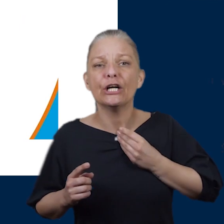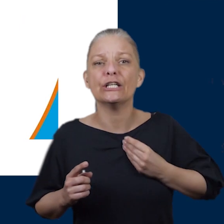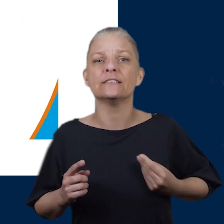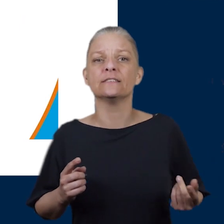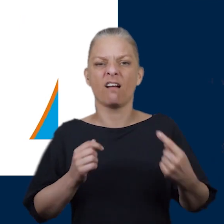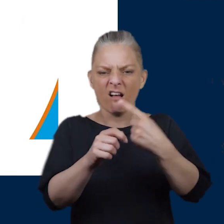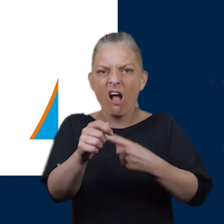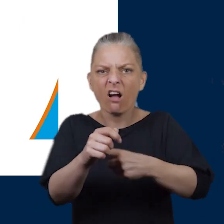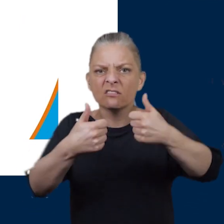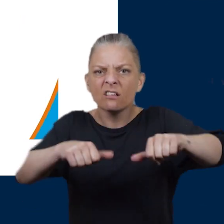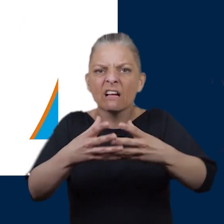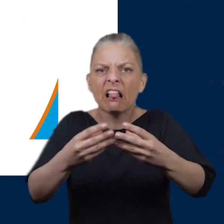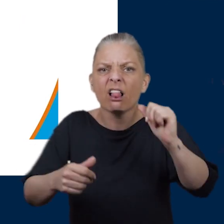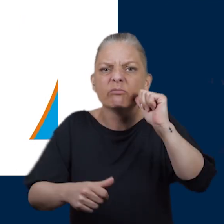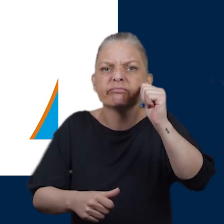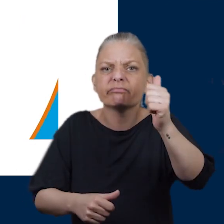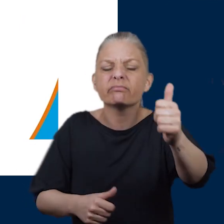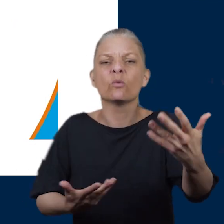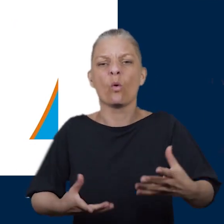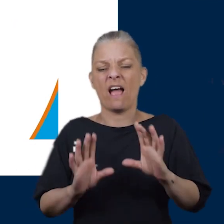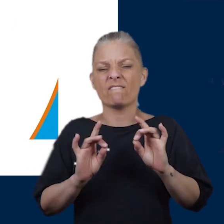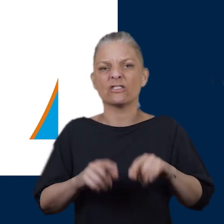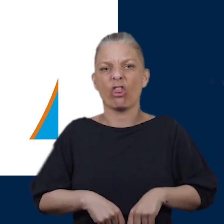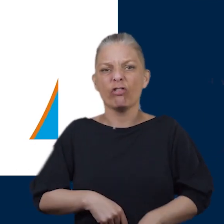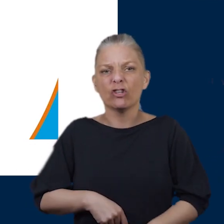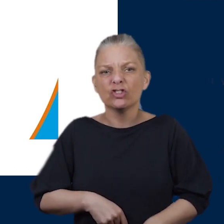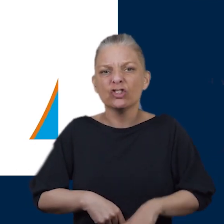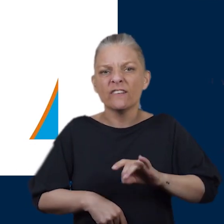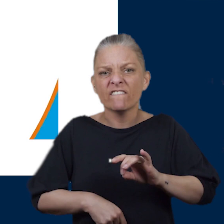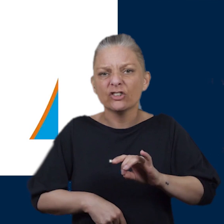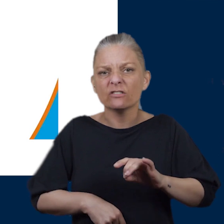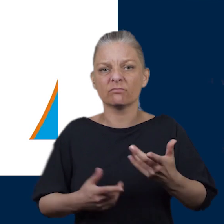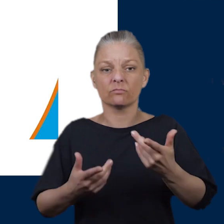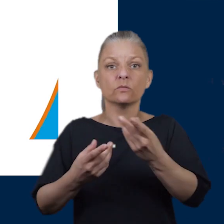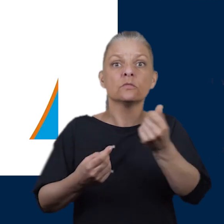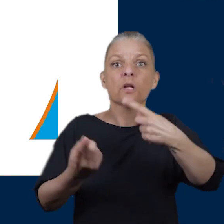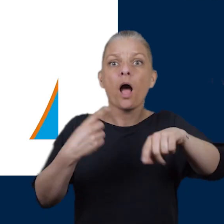healing slowly and getting infections like thrush. A lot of people don't get any symptoms or they